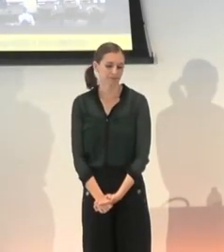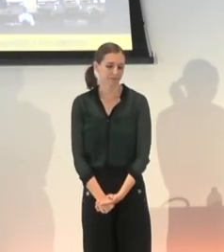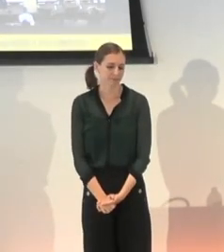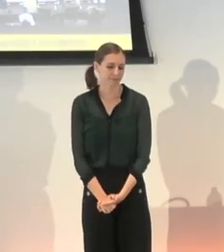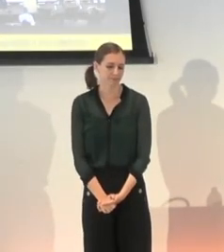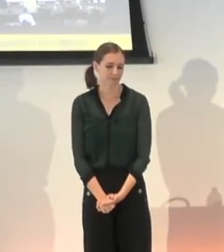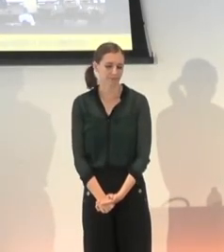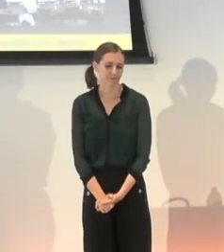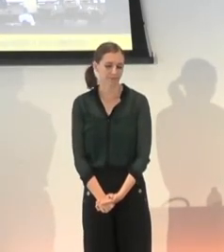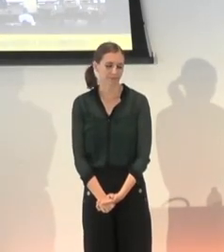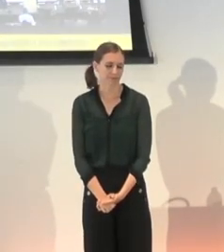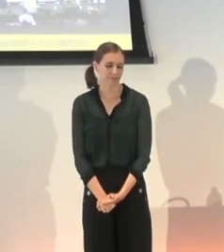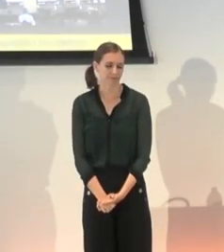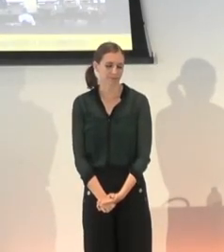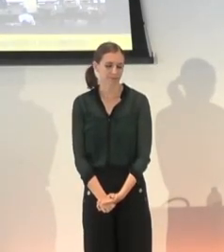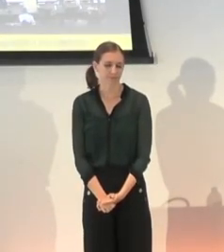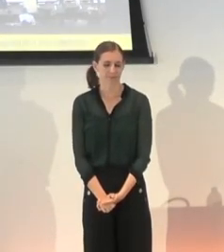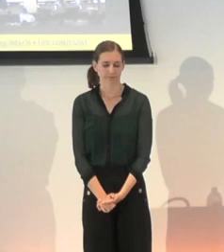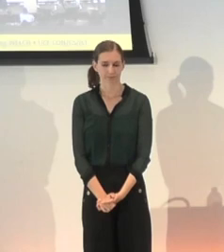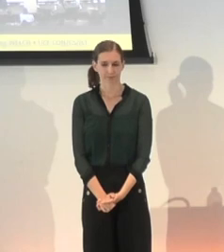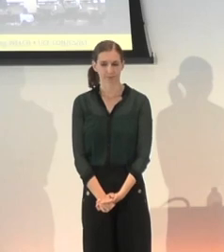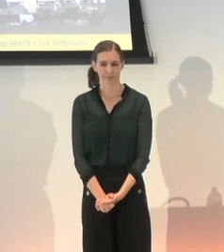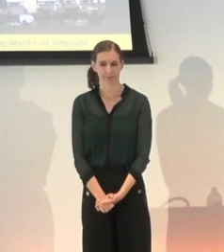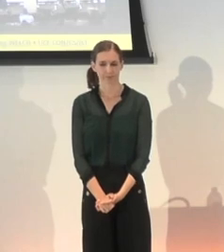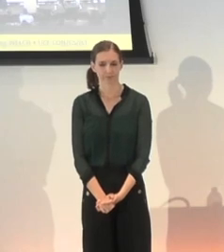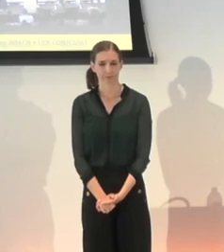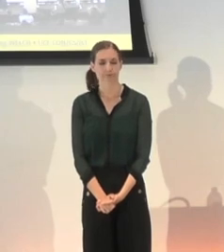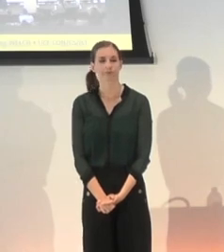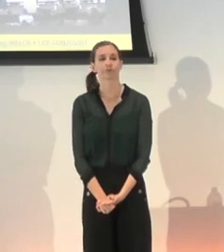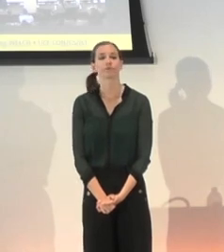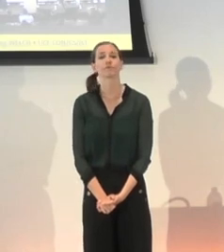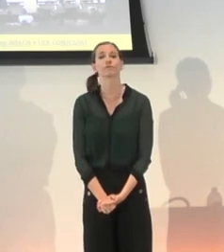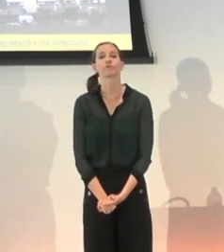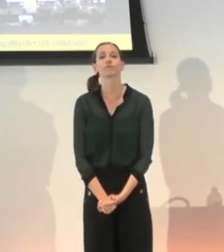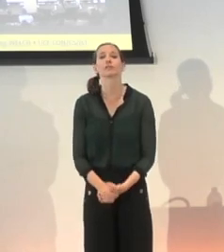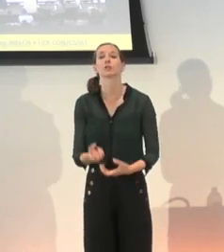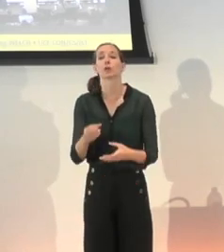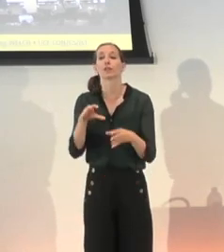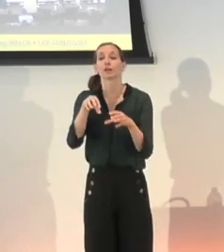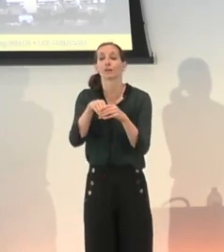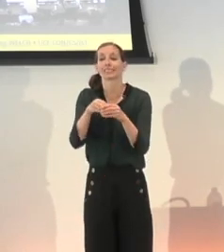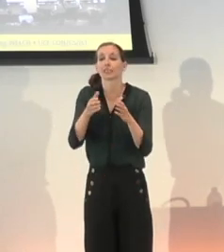Participants, the other thing I want to make clear is participants are not just workers,